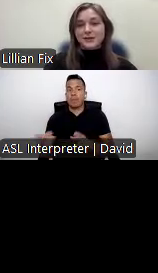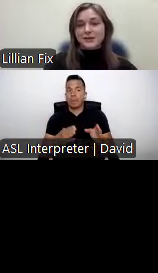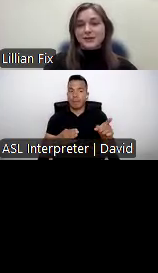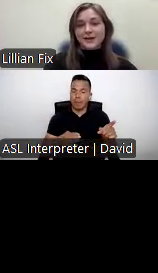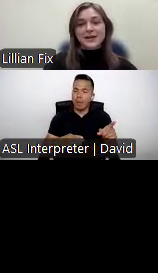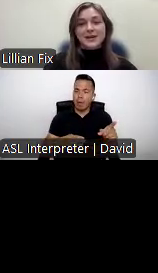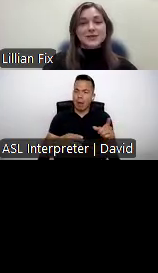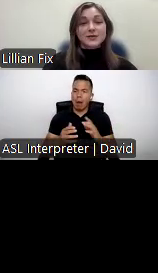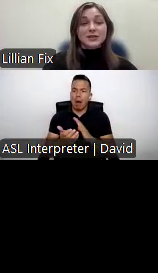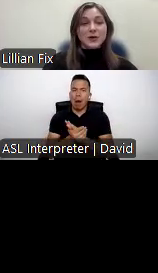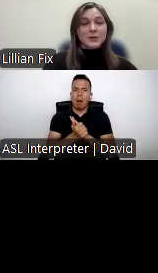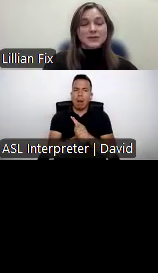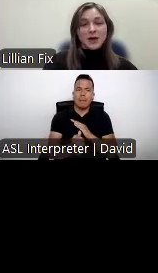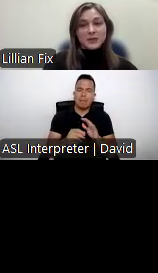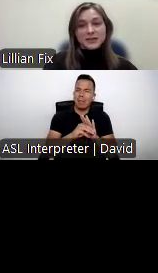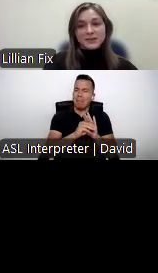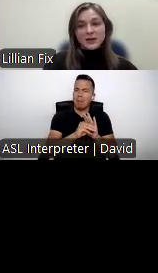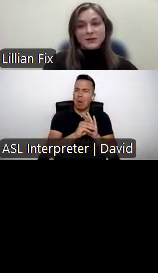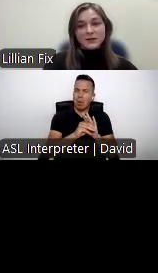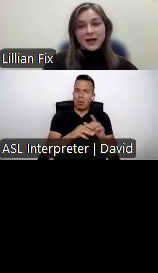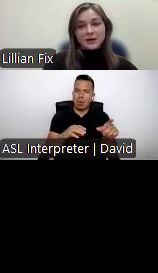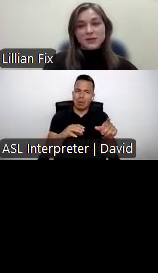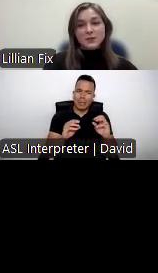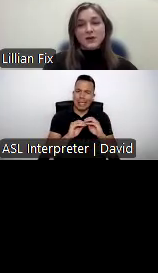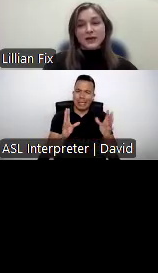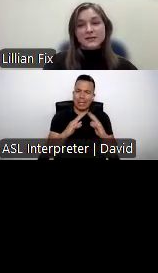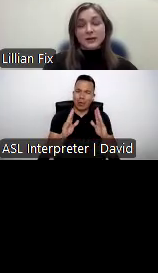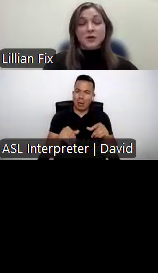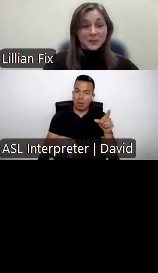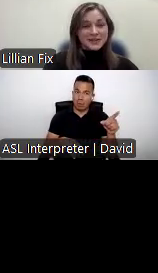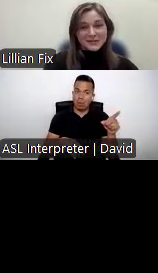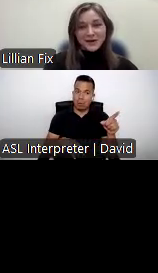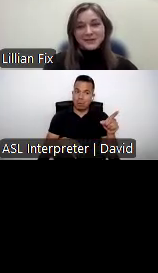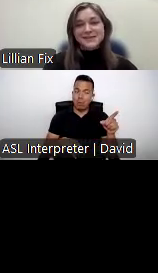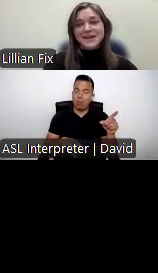for switching the slides. So, the Department's Competency Model Clearinghouse provides competency